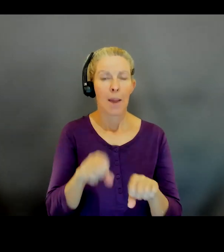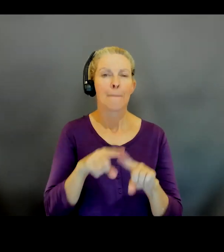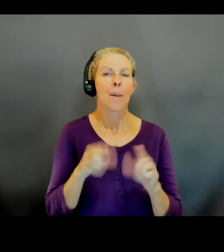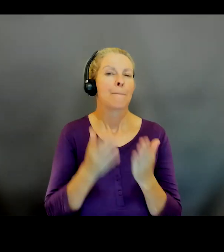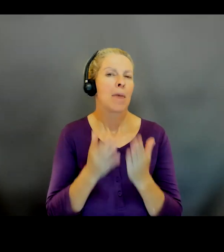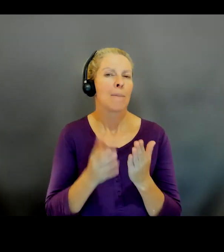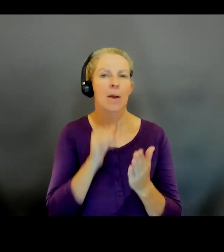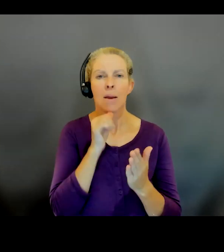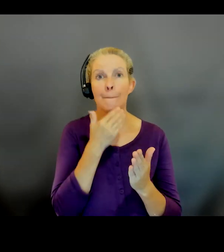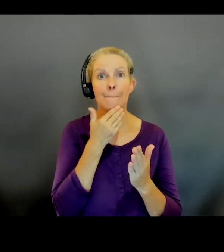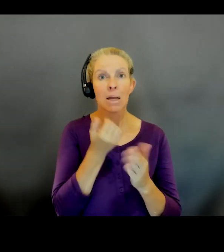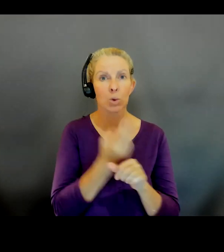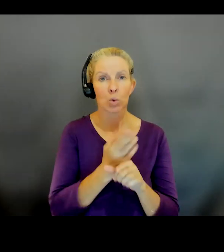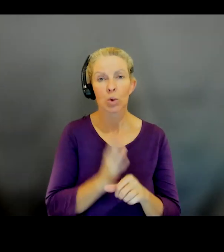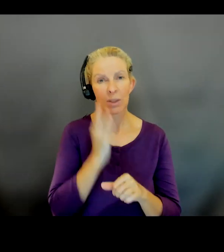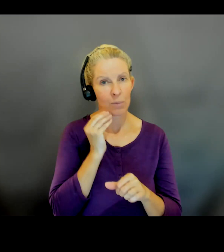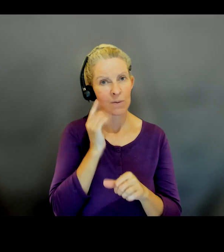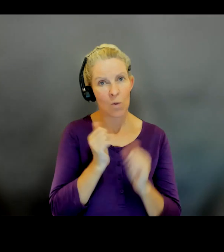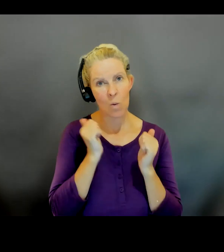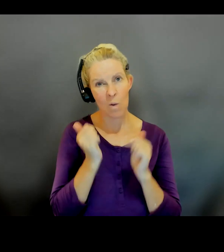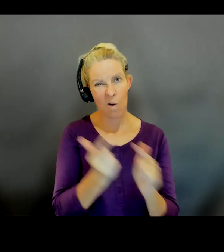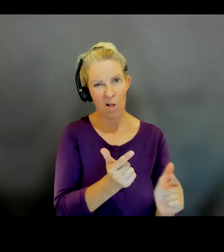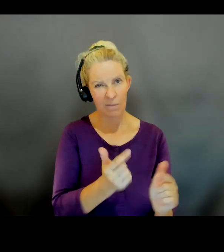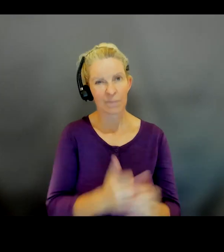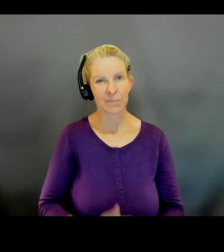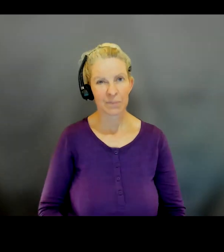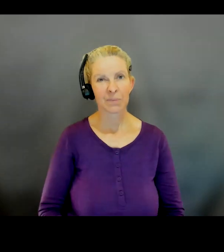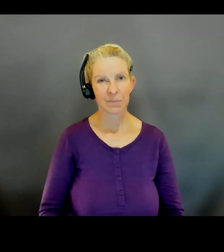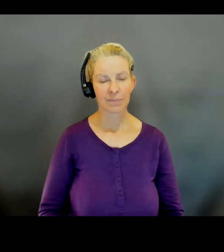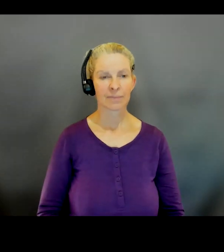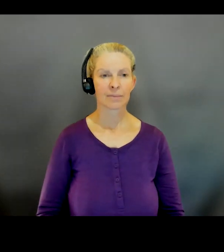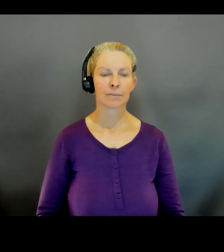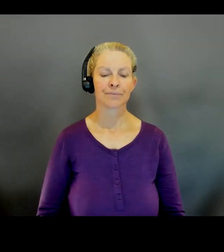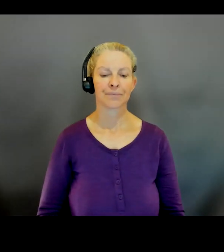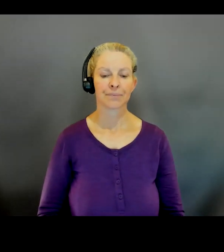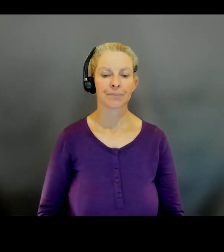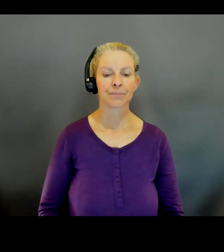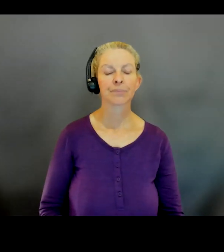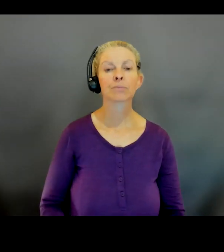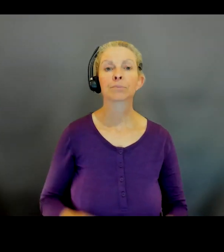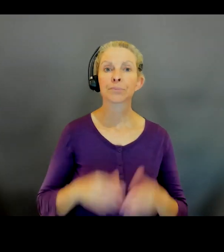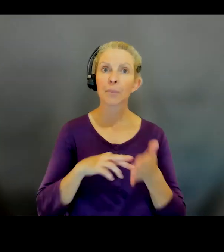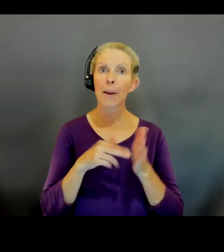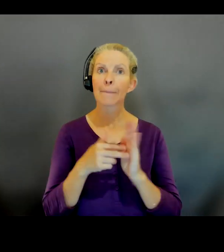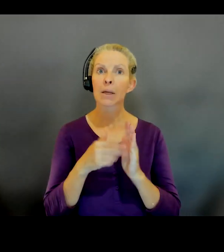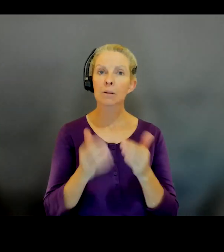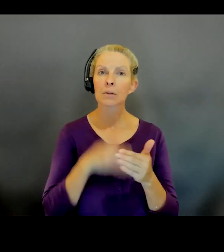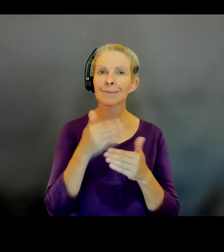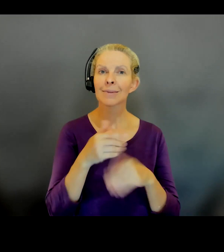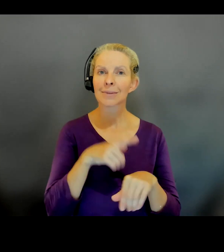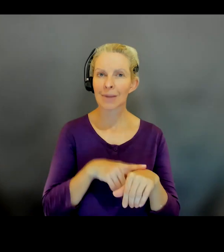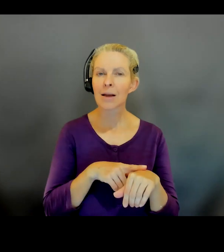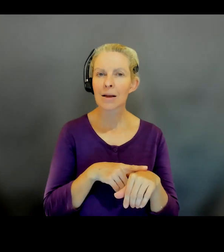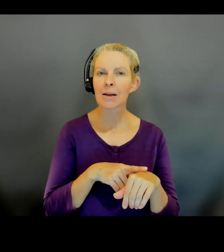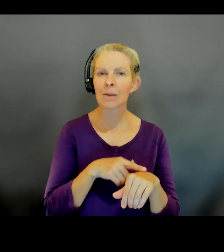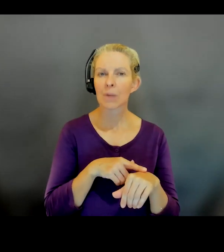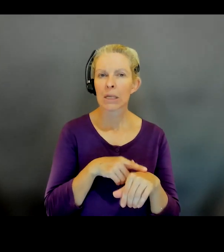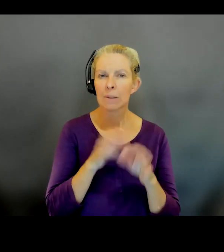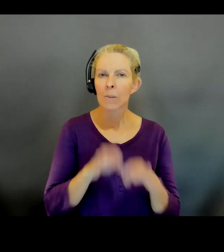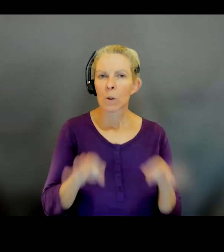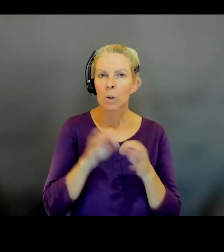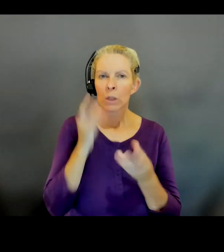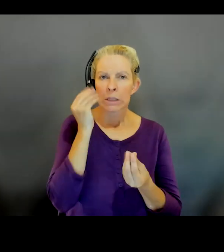for everyone. And next time, you'll want to think about how you can plan solutions that won't cause